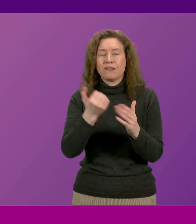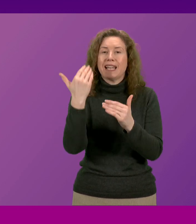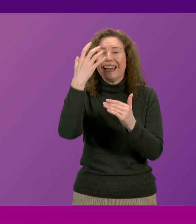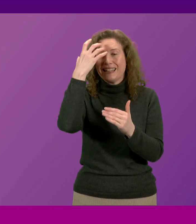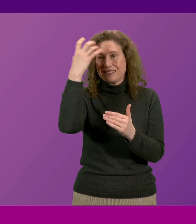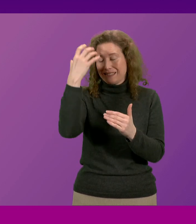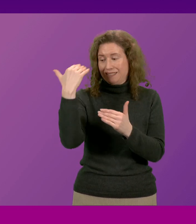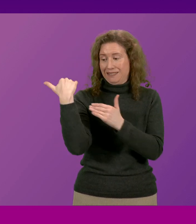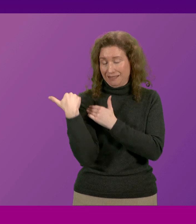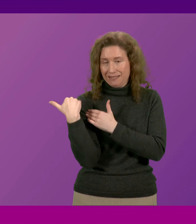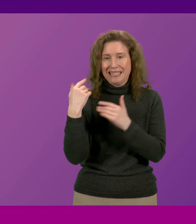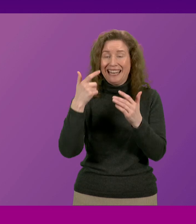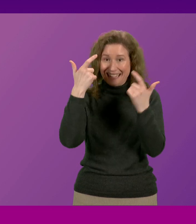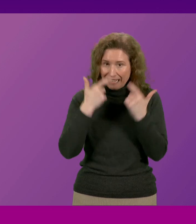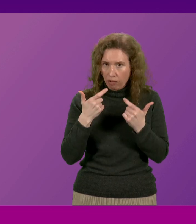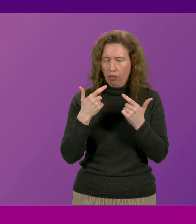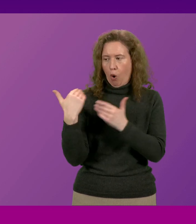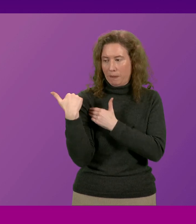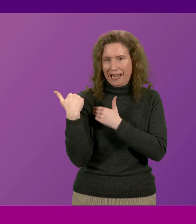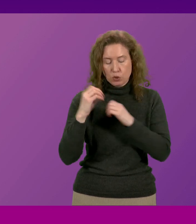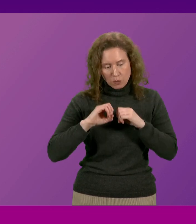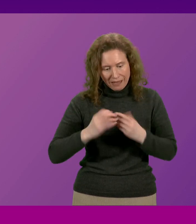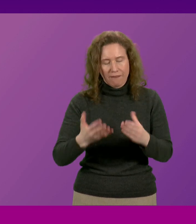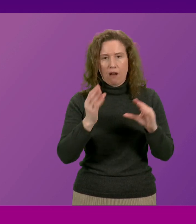deliver education in our communities the length and breadth of the country.